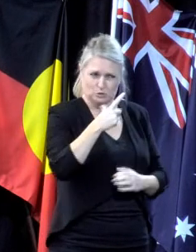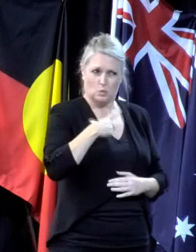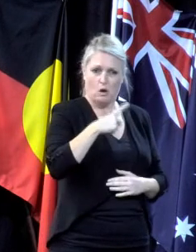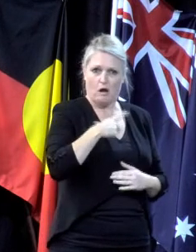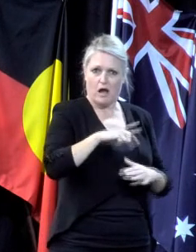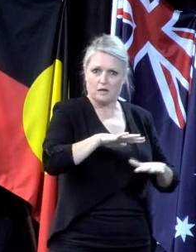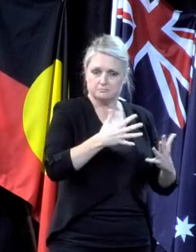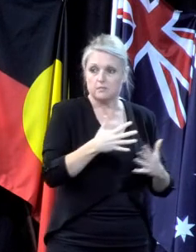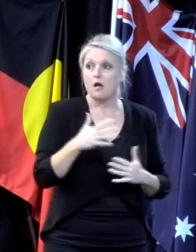That’s just in their role description.